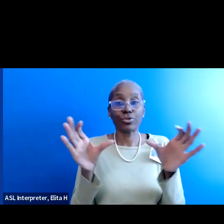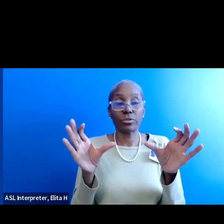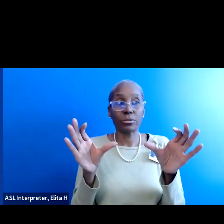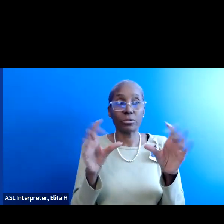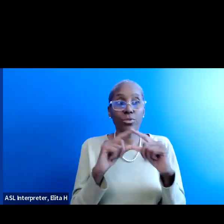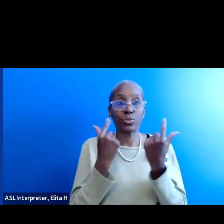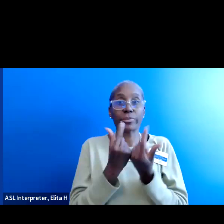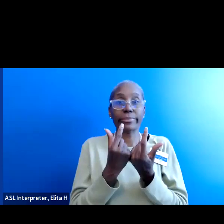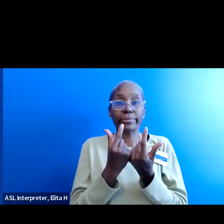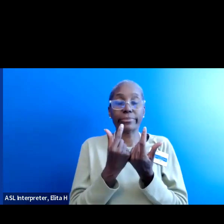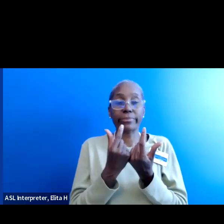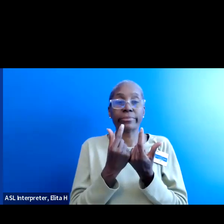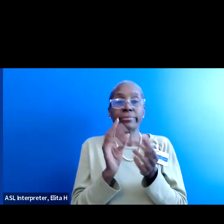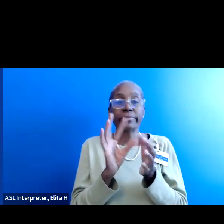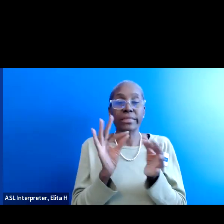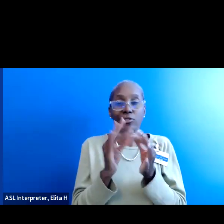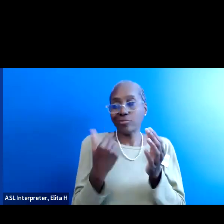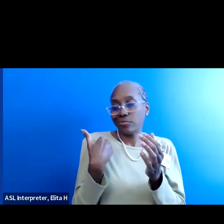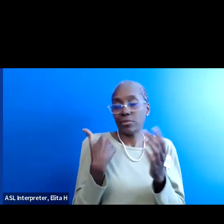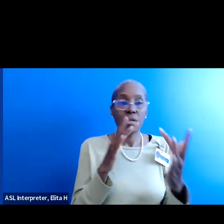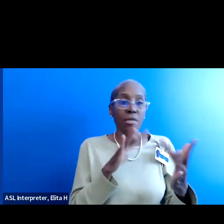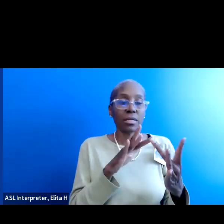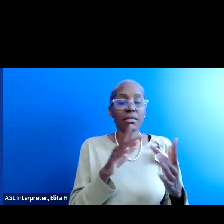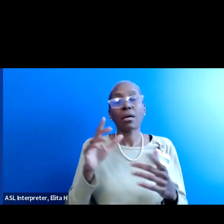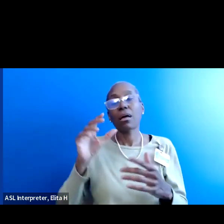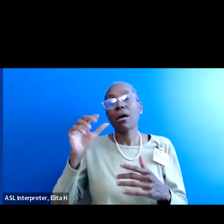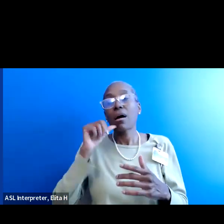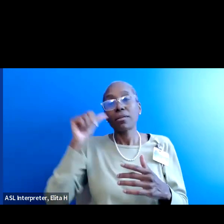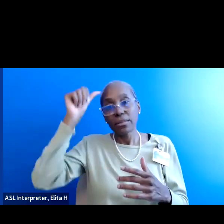agency I mentioned earlier, contact Adult Protective Services if that